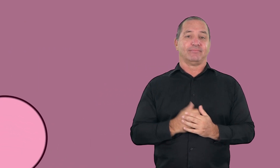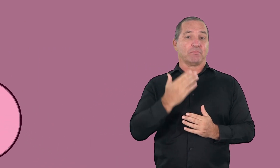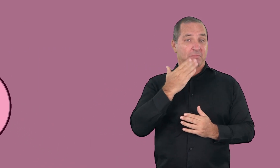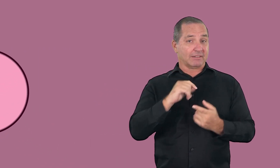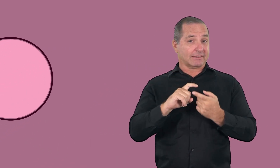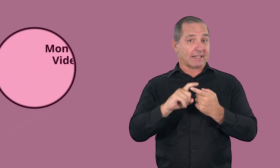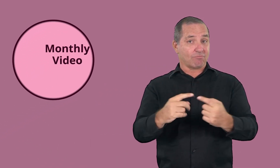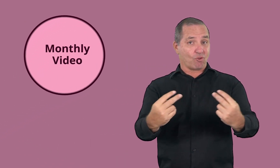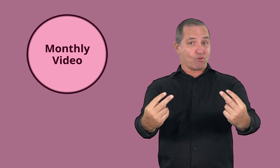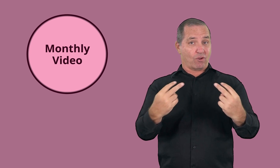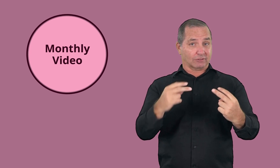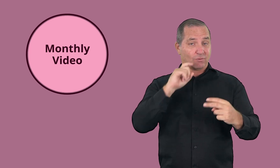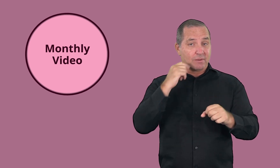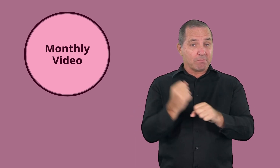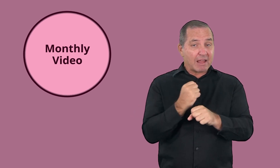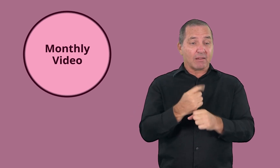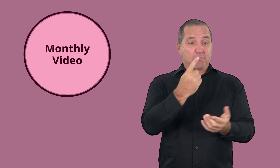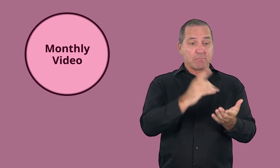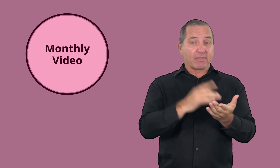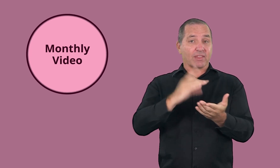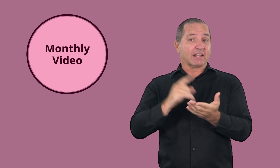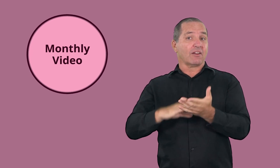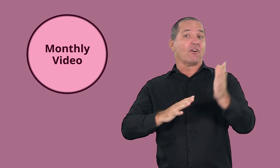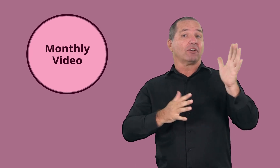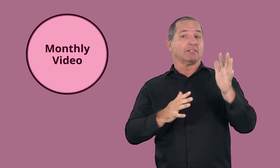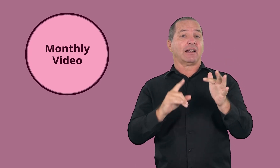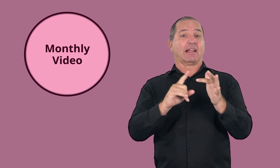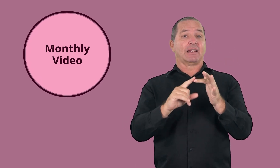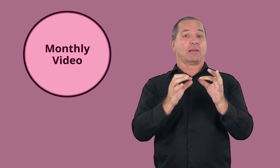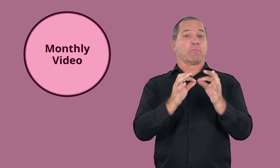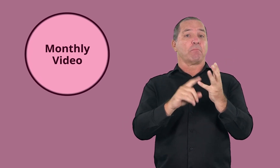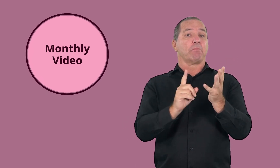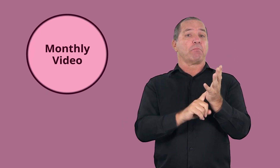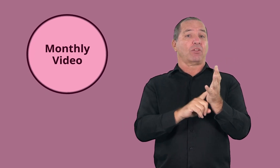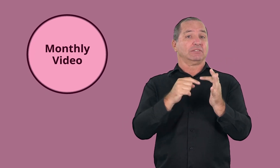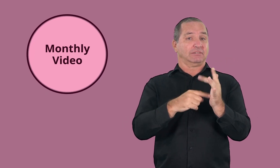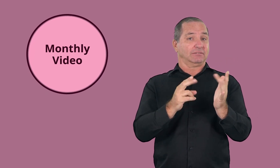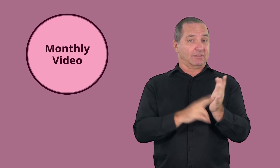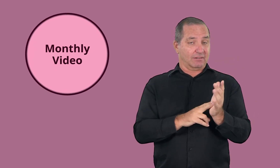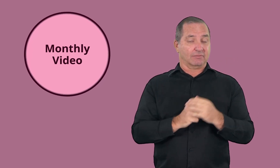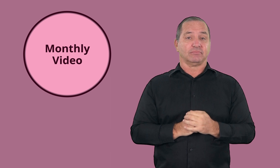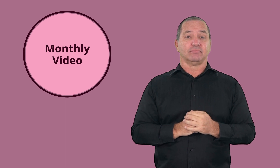Please keep an eye out in 2023 for the monthly Auslan eBulletin that will be produced,